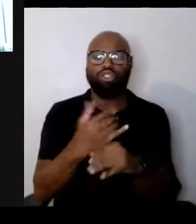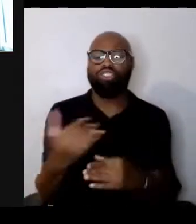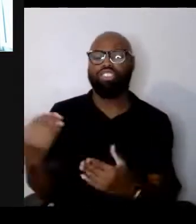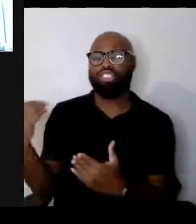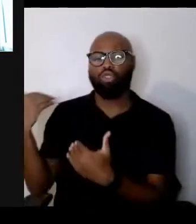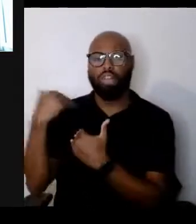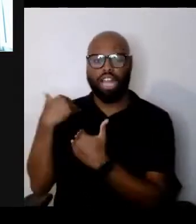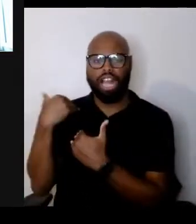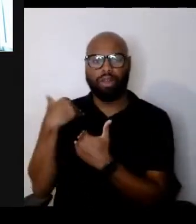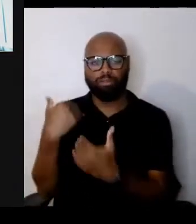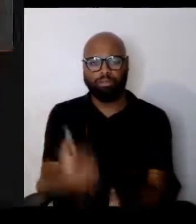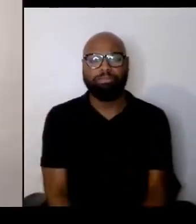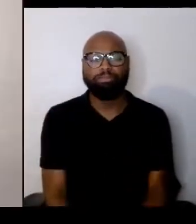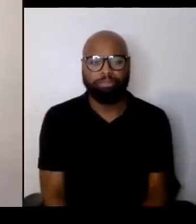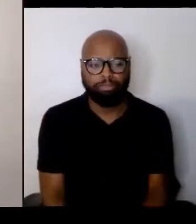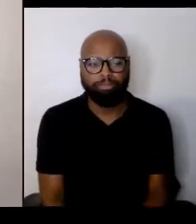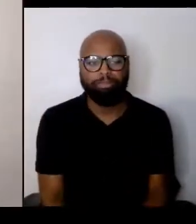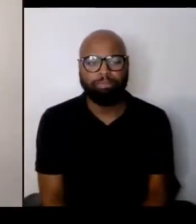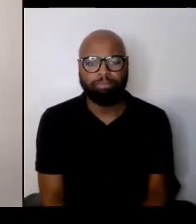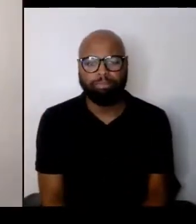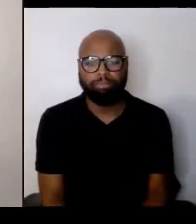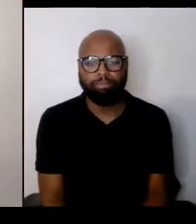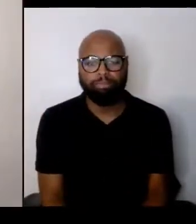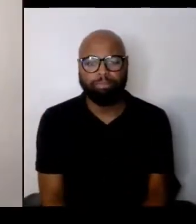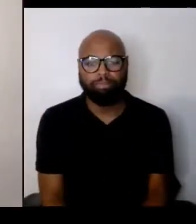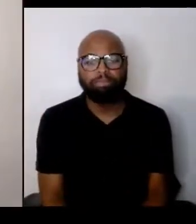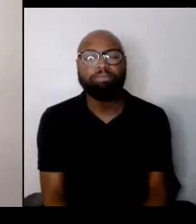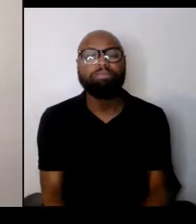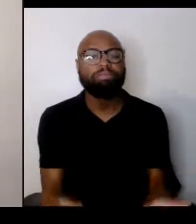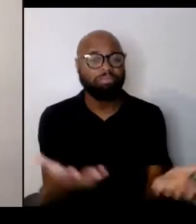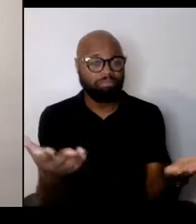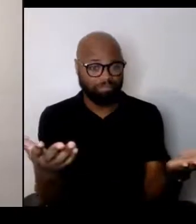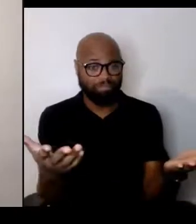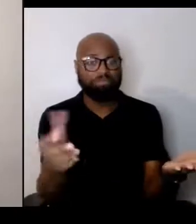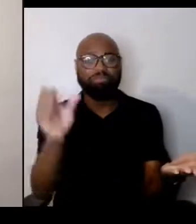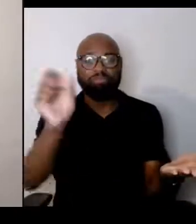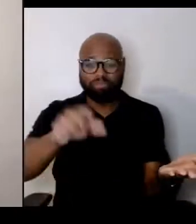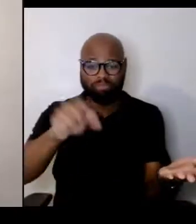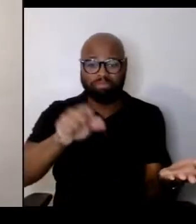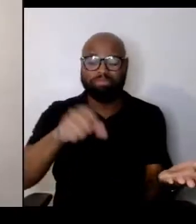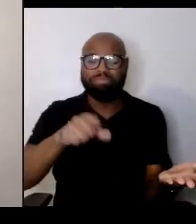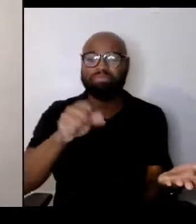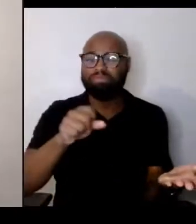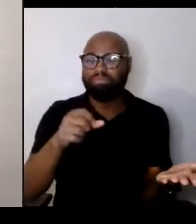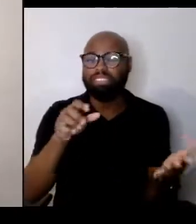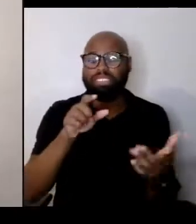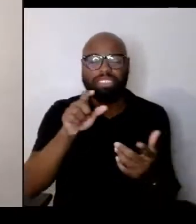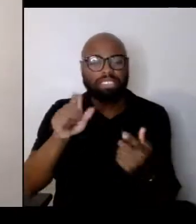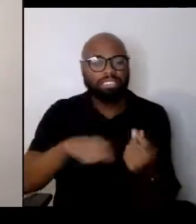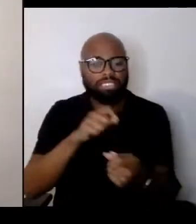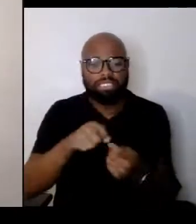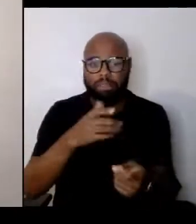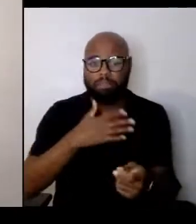Yeah. So yeah specifically with my work at New York University,